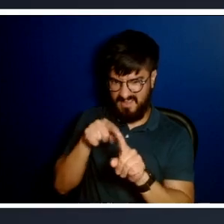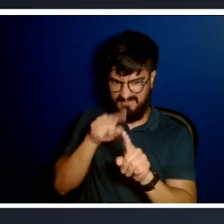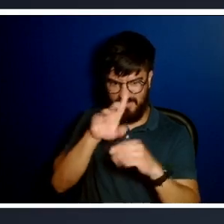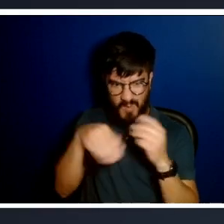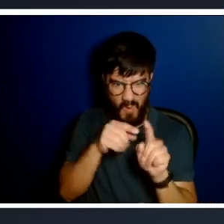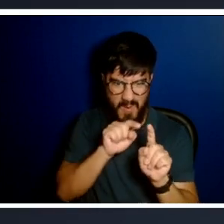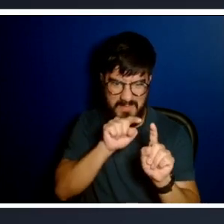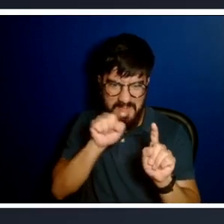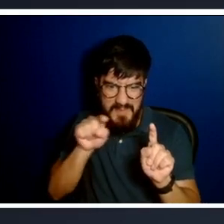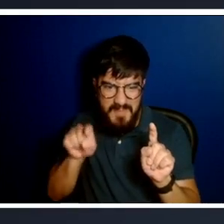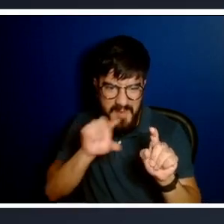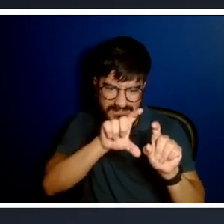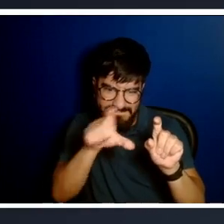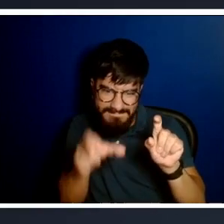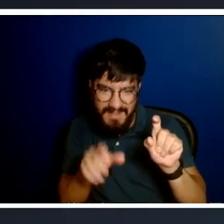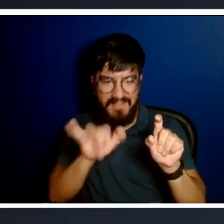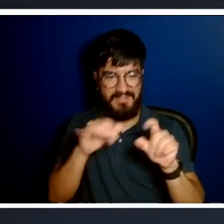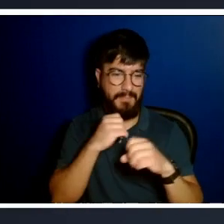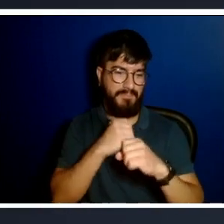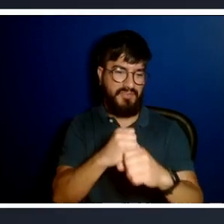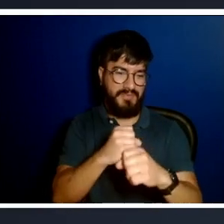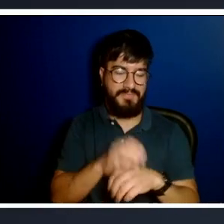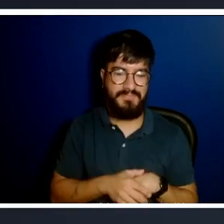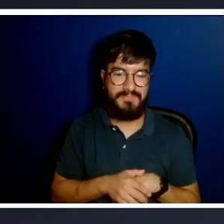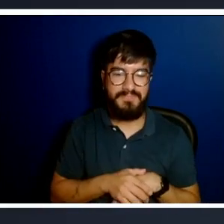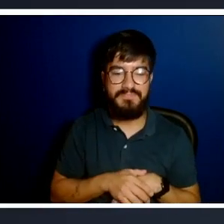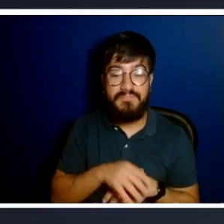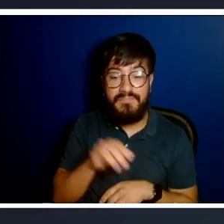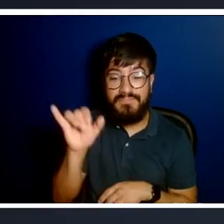We'll also mention habit -- I'm going the wrong way again. We also mention habitats with the